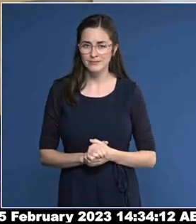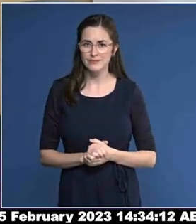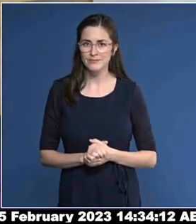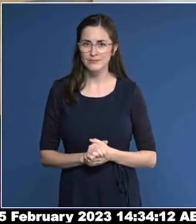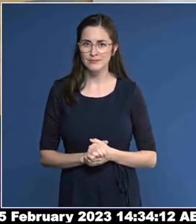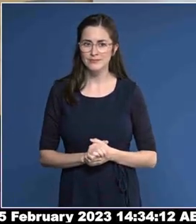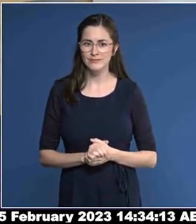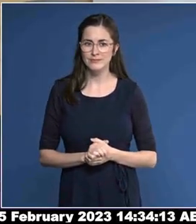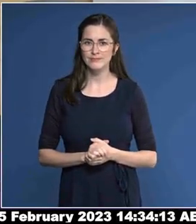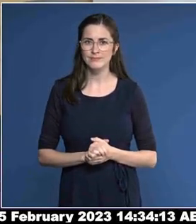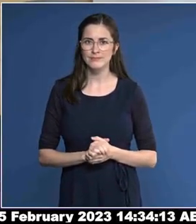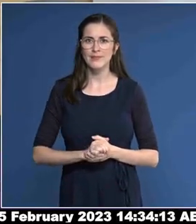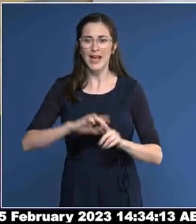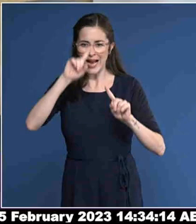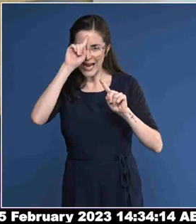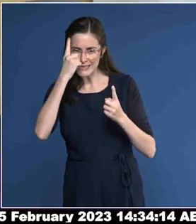extent and identifying causes.